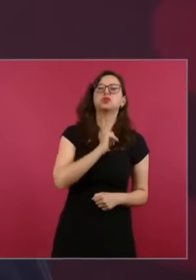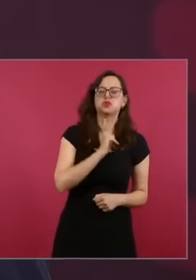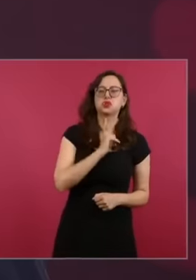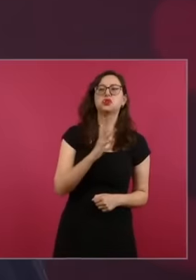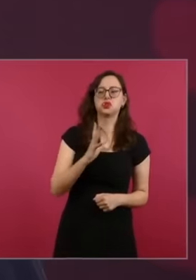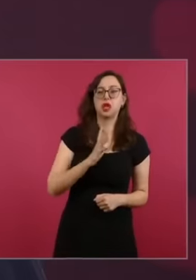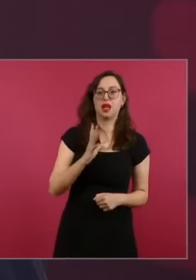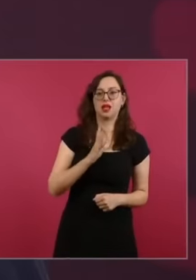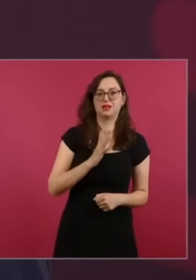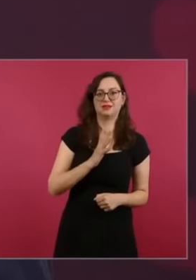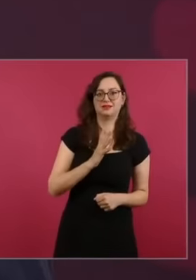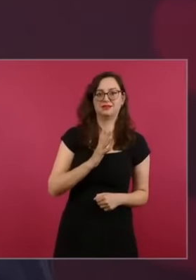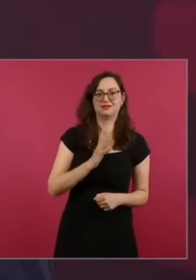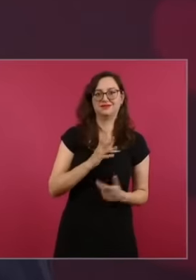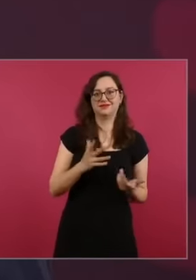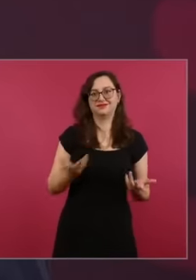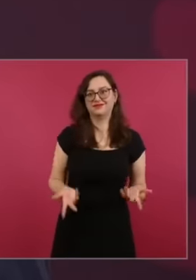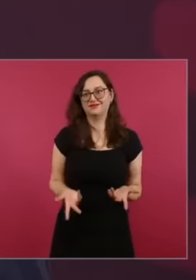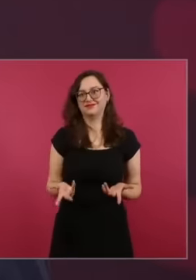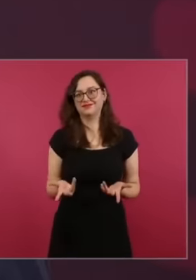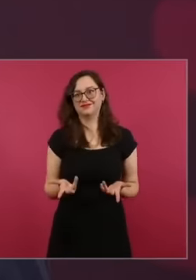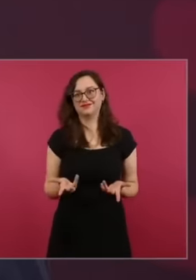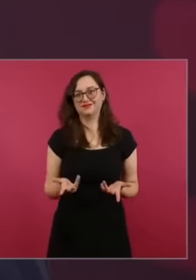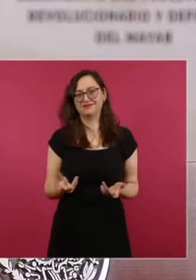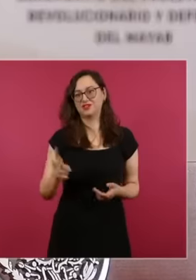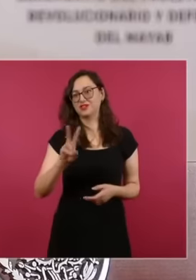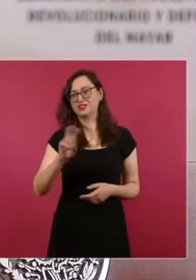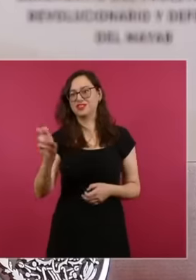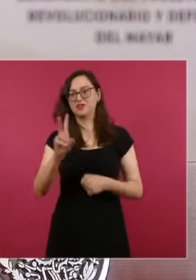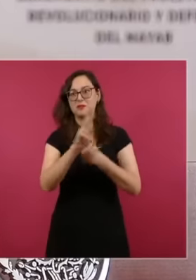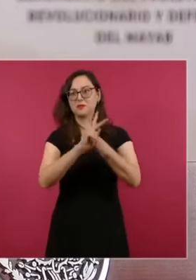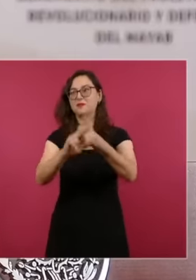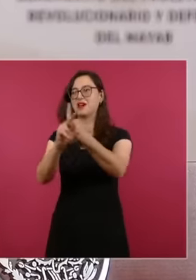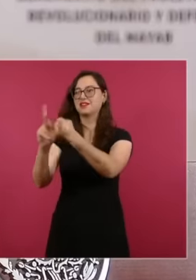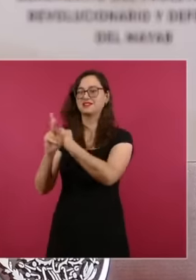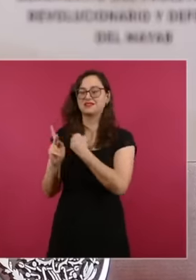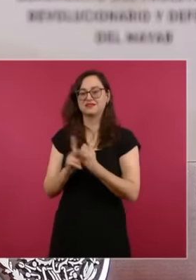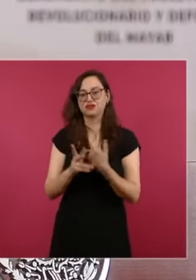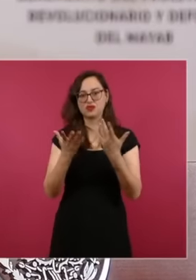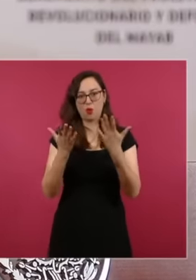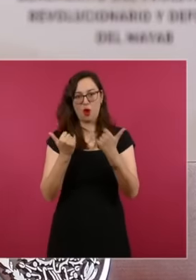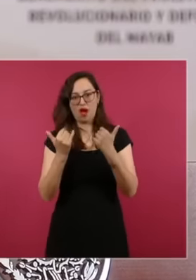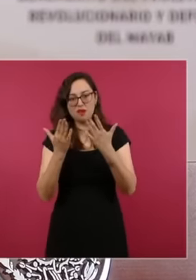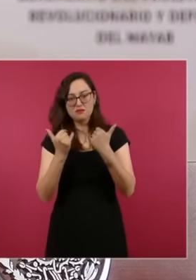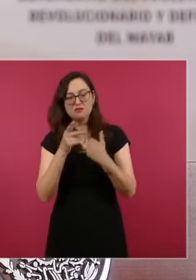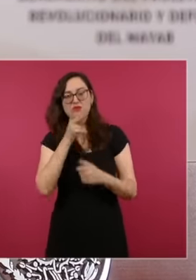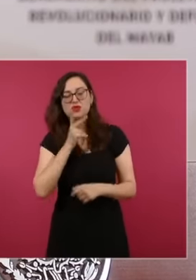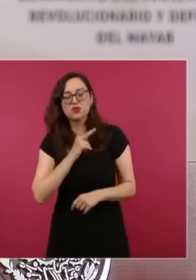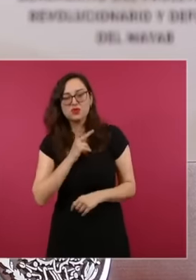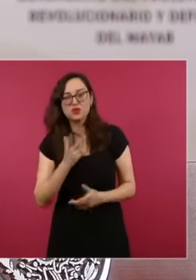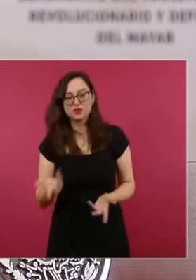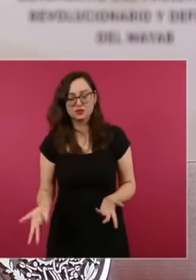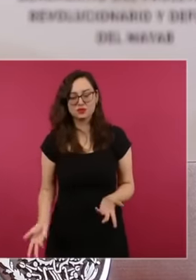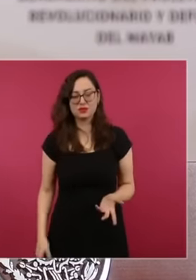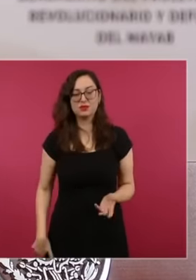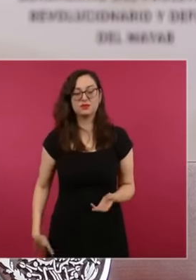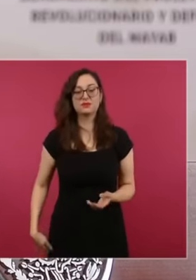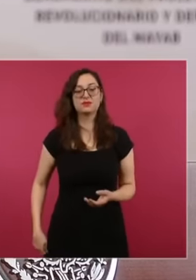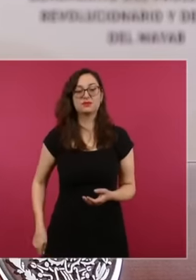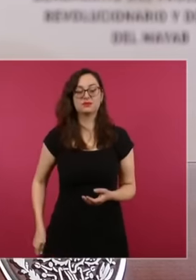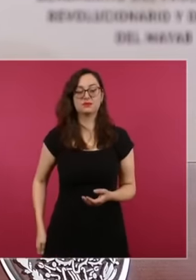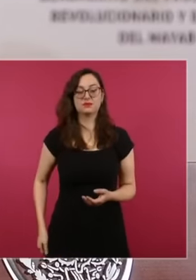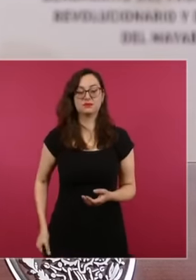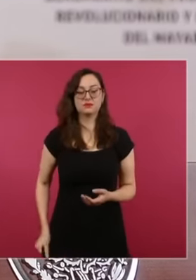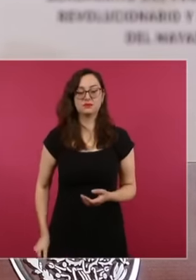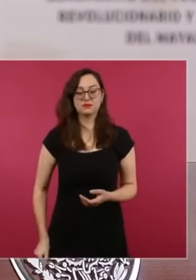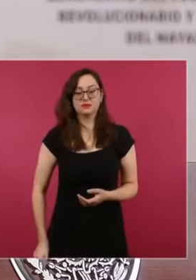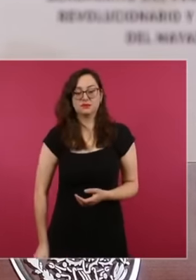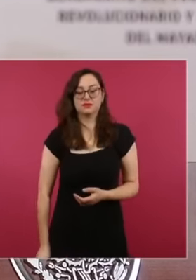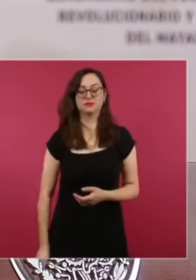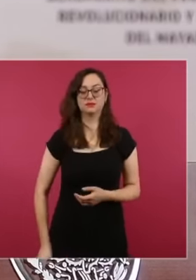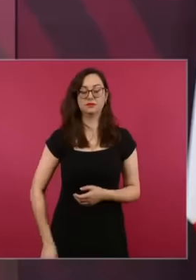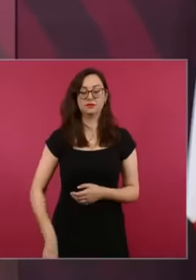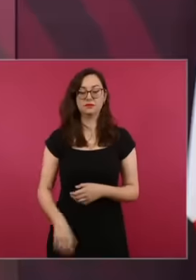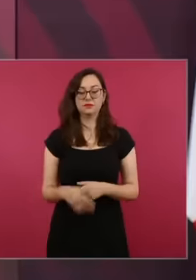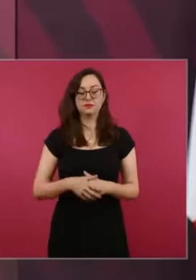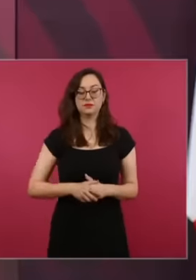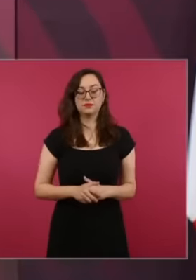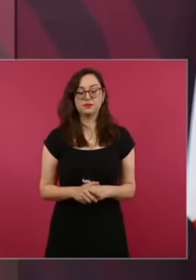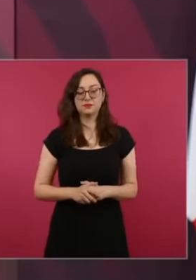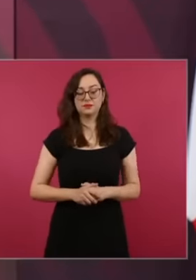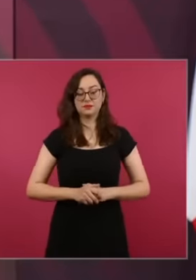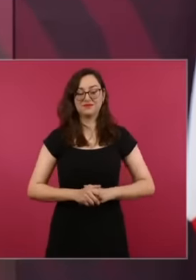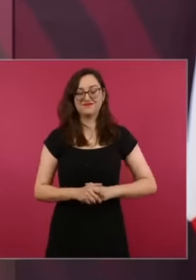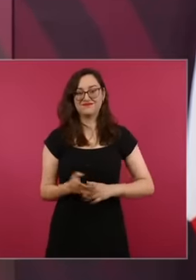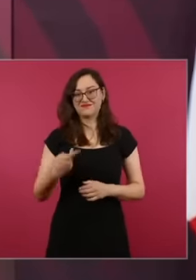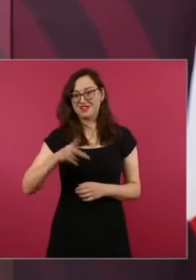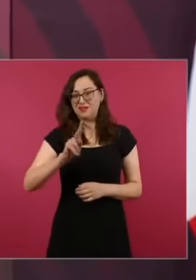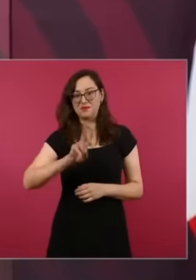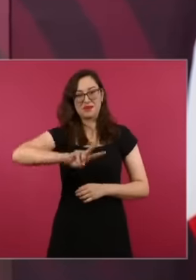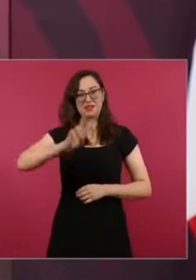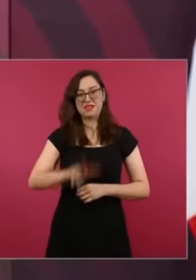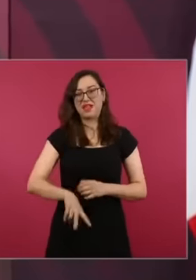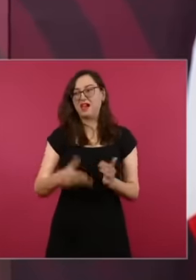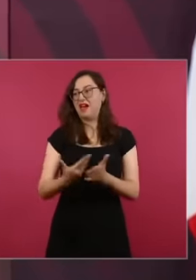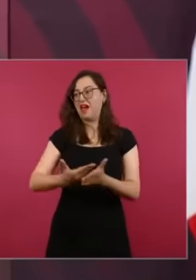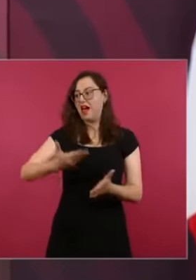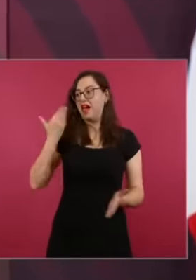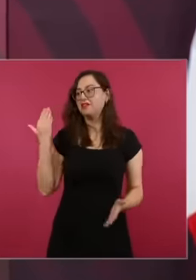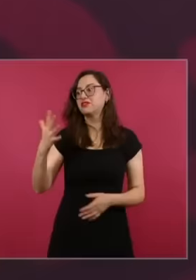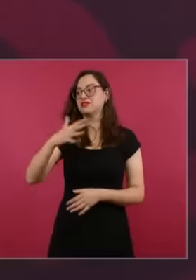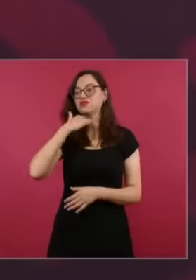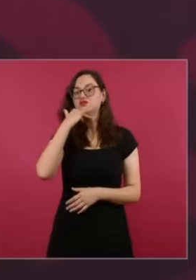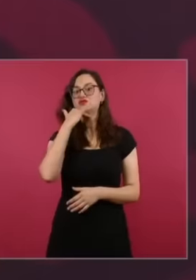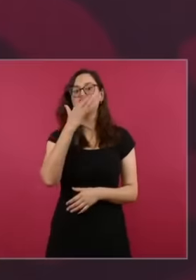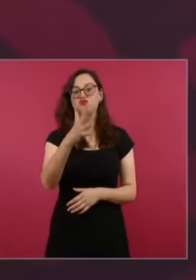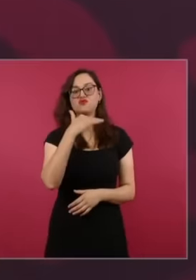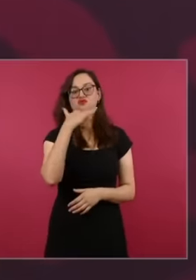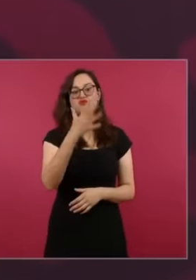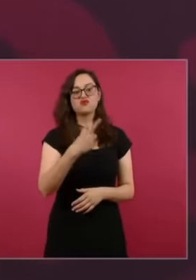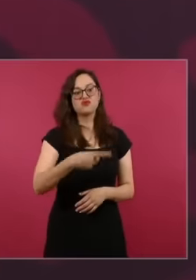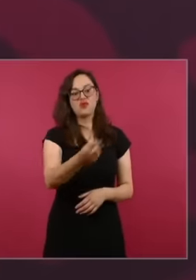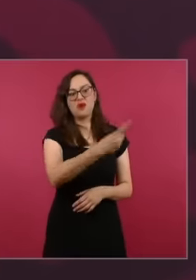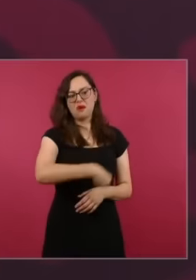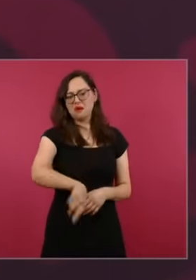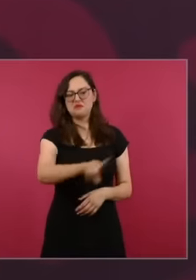200, but the corruption regime was so bad that They were even destroying